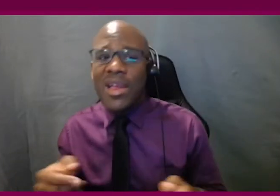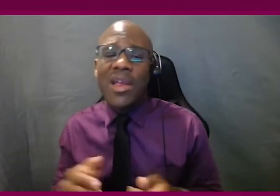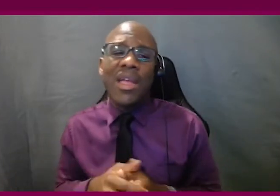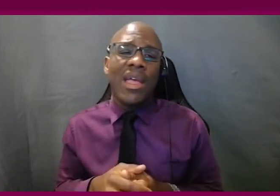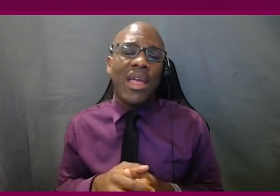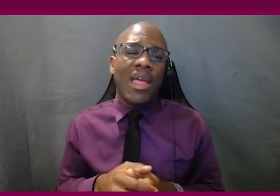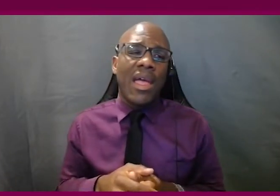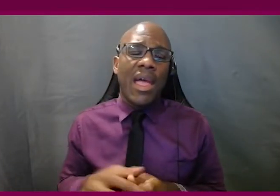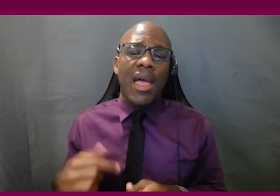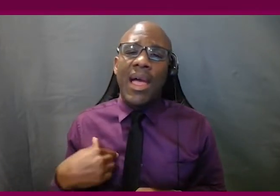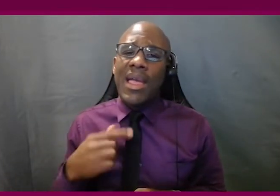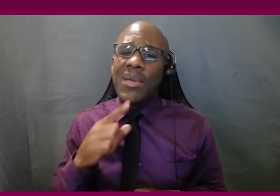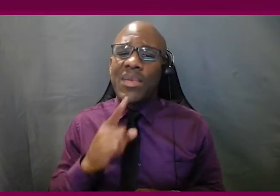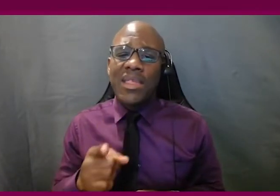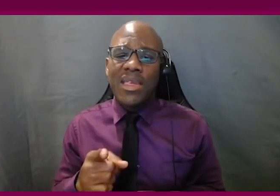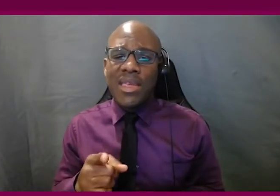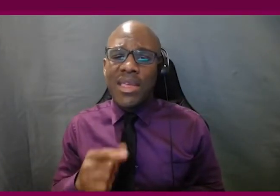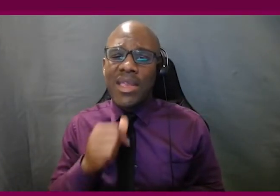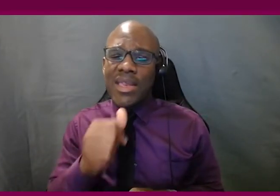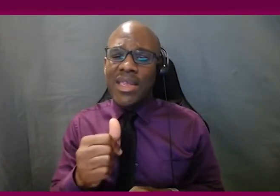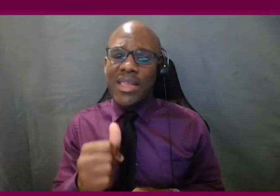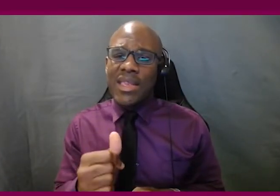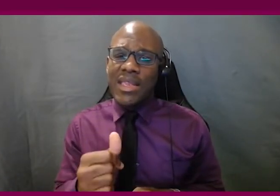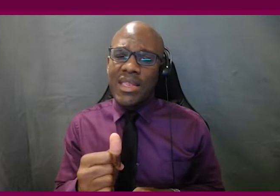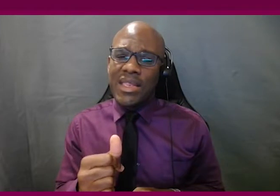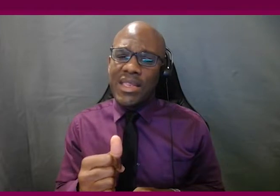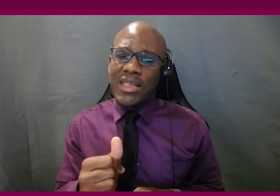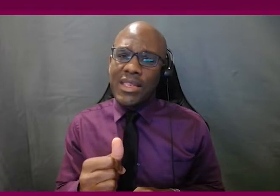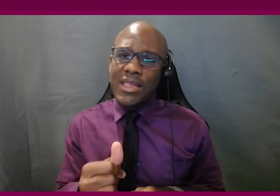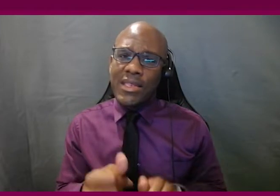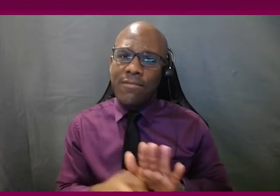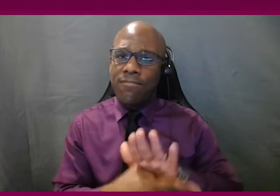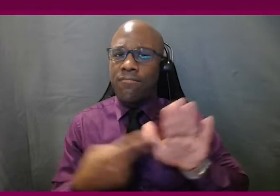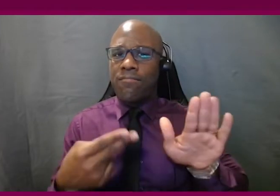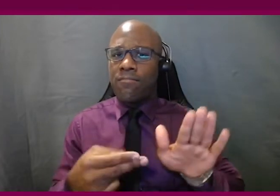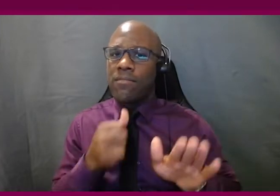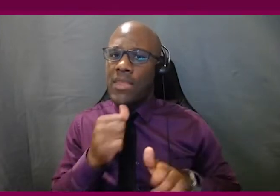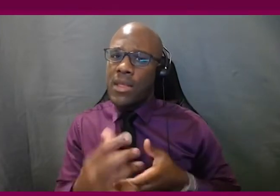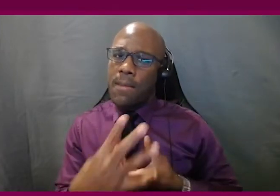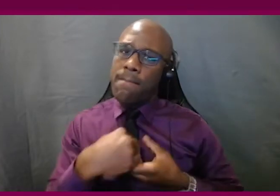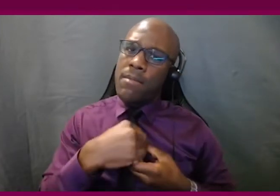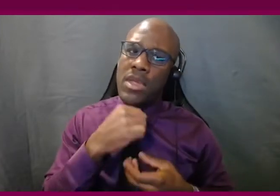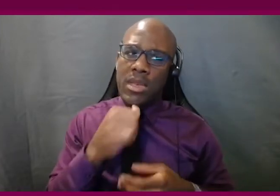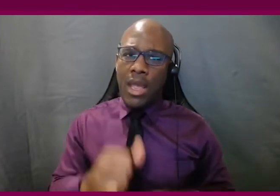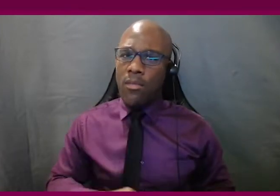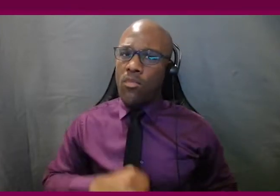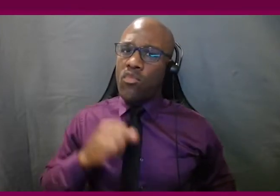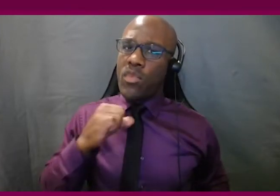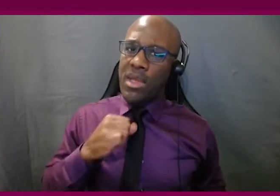of pride because there was no reference point for me to even see that that was a thing,